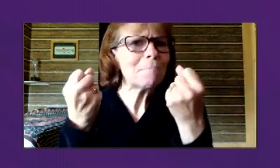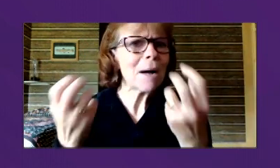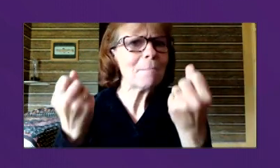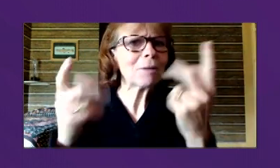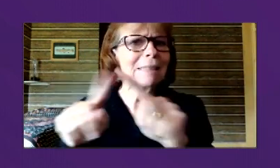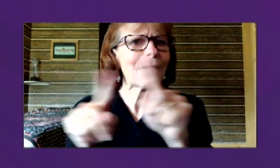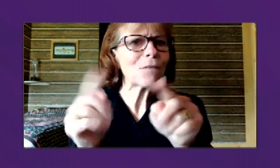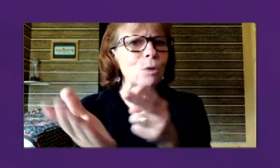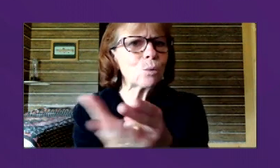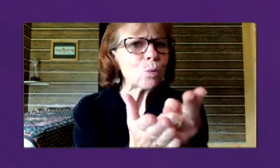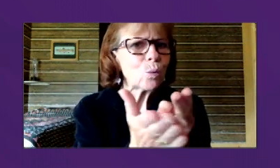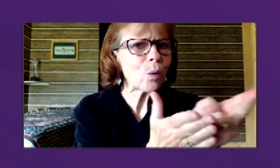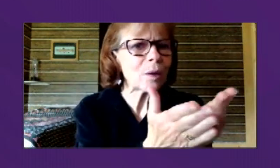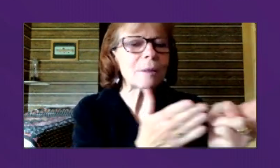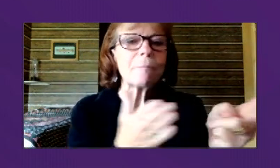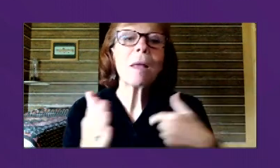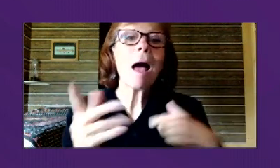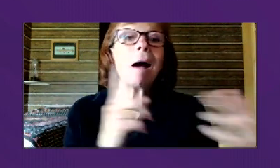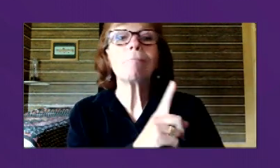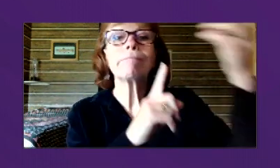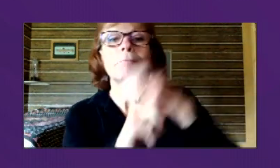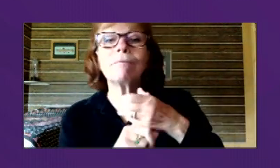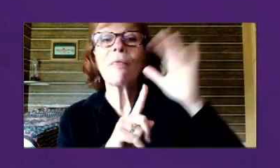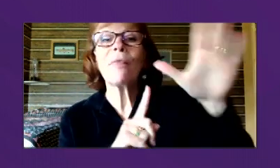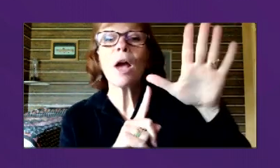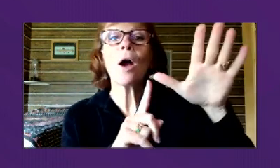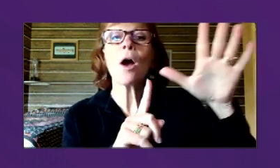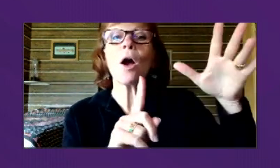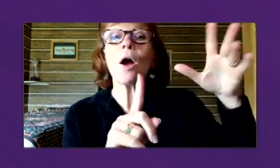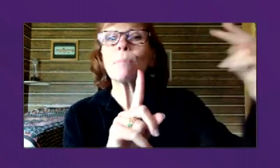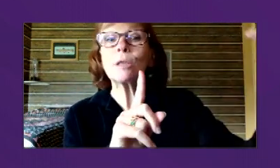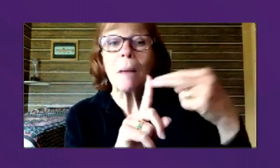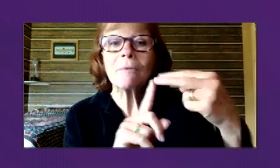not mean we are rewriting history, but it does open up the possibility for yourself